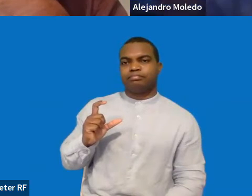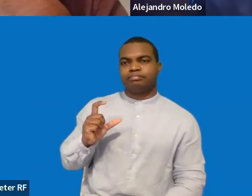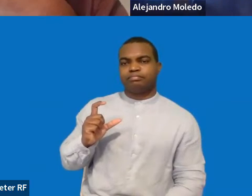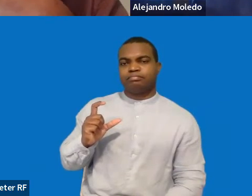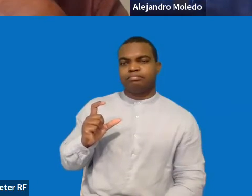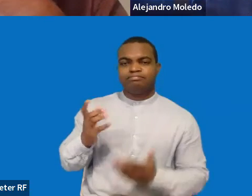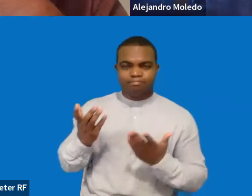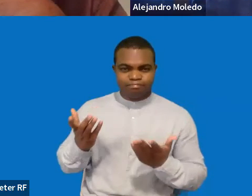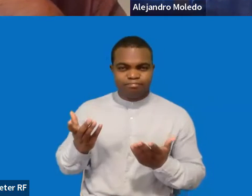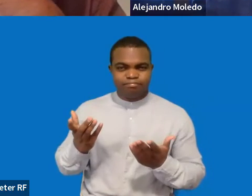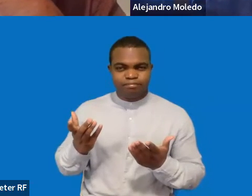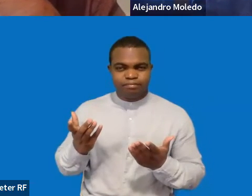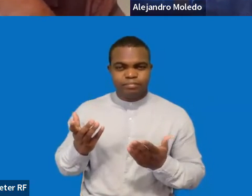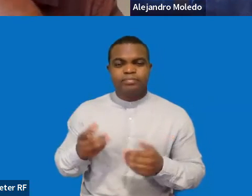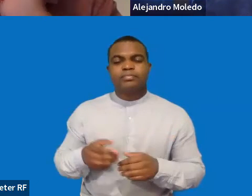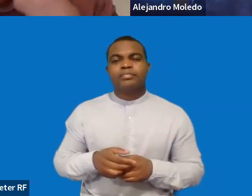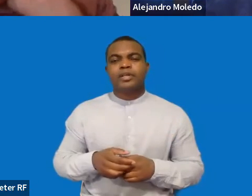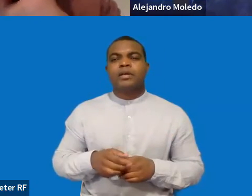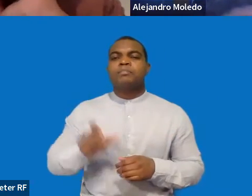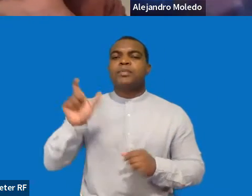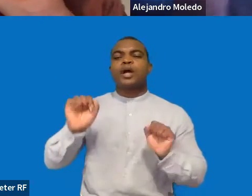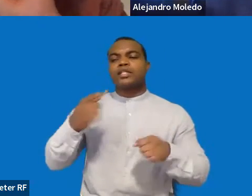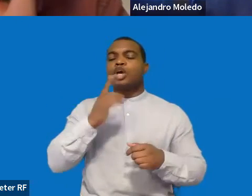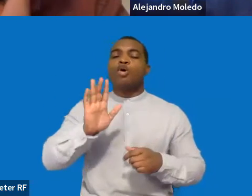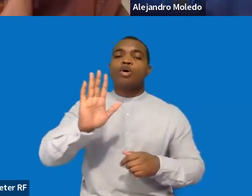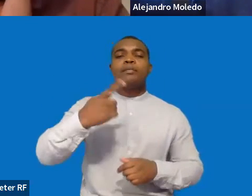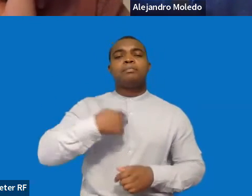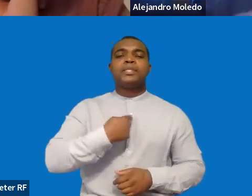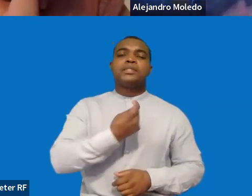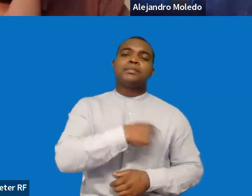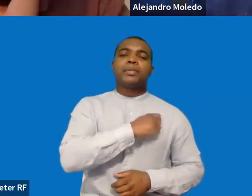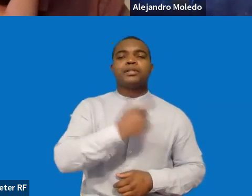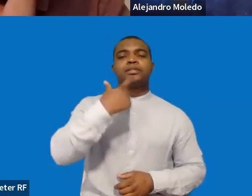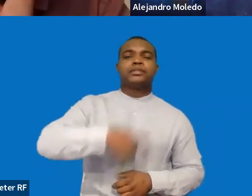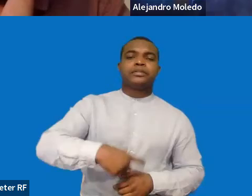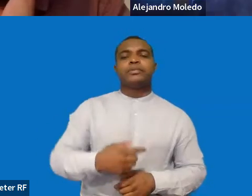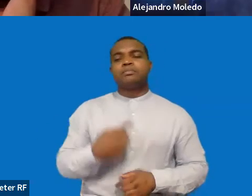so I request the European Disability Card because I want to use it". So upon request.